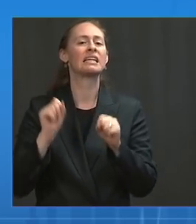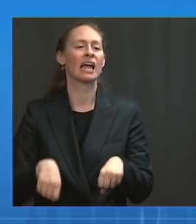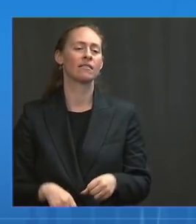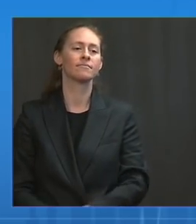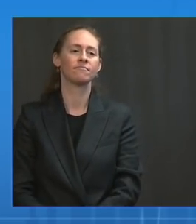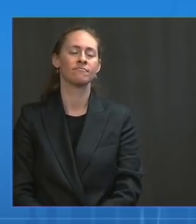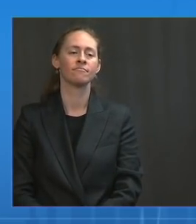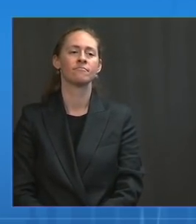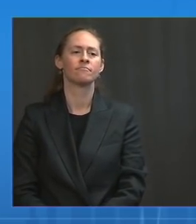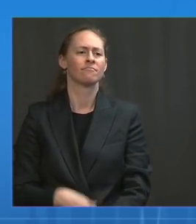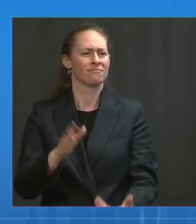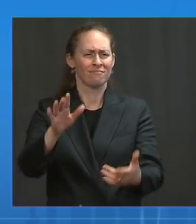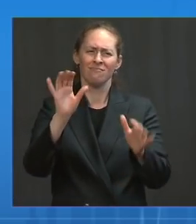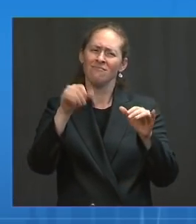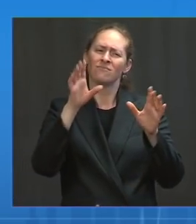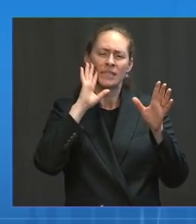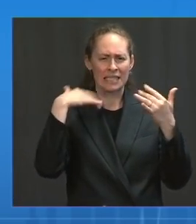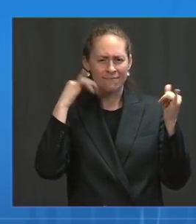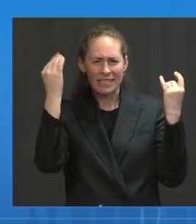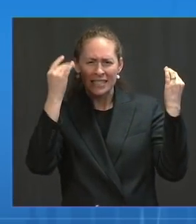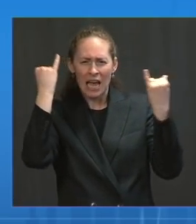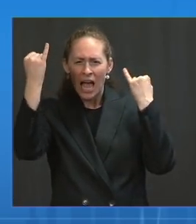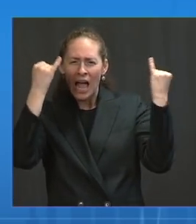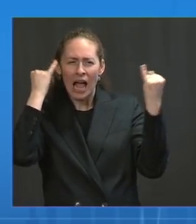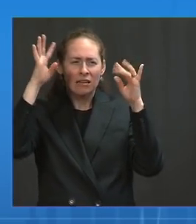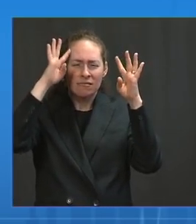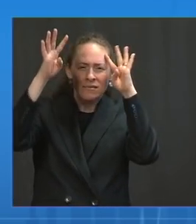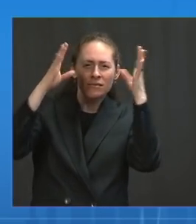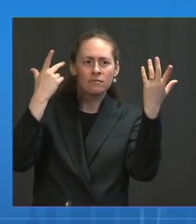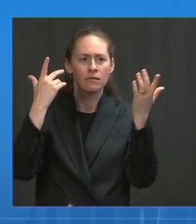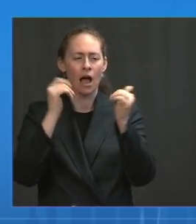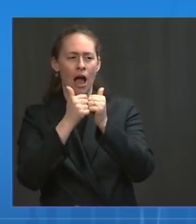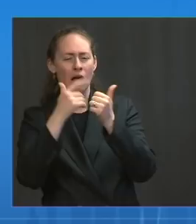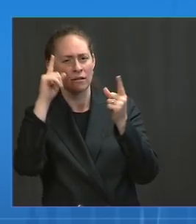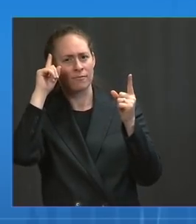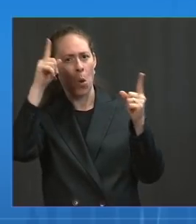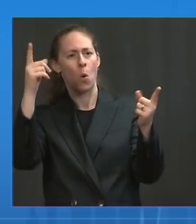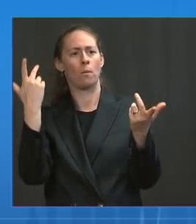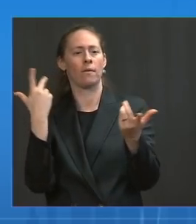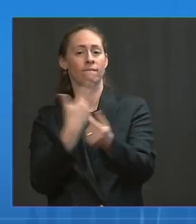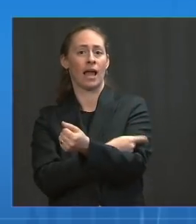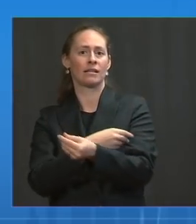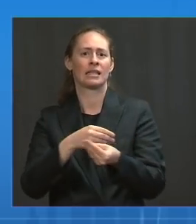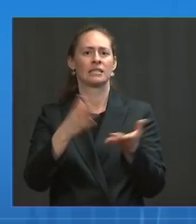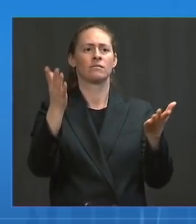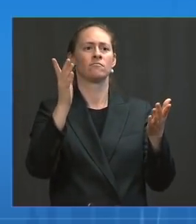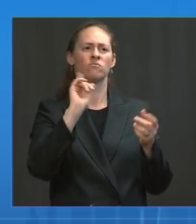finding innovative ways to bring vaccinations to people. One example, on Mondays and Fridays,